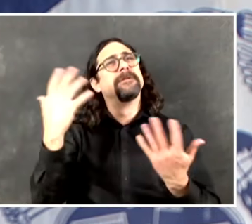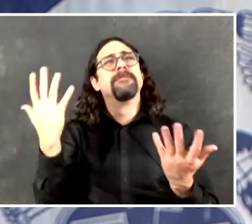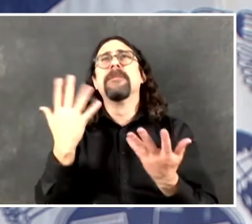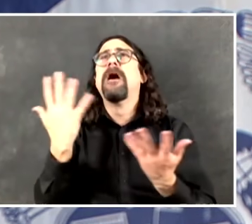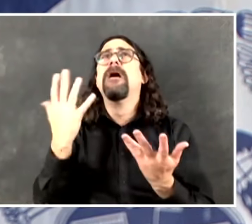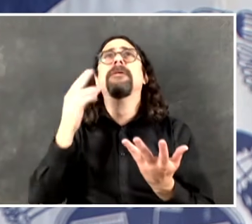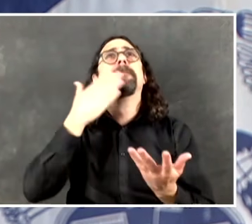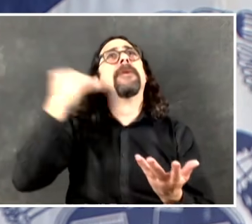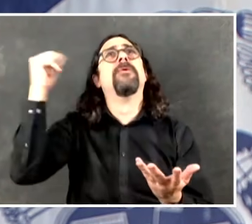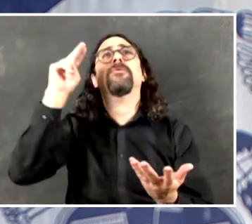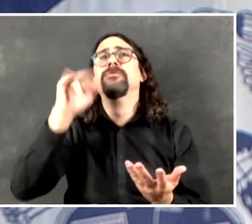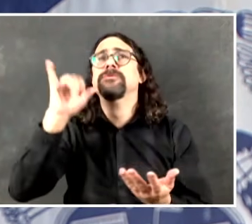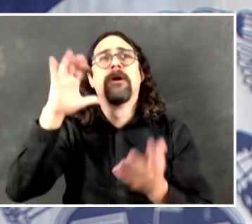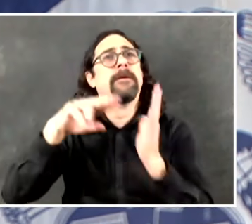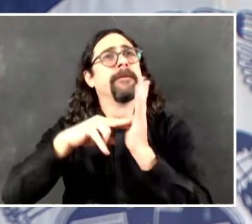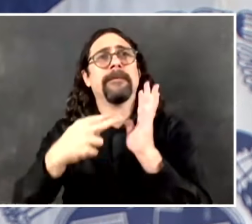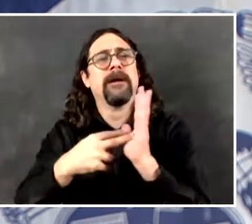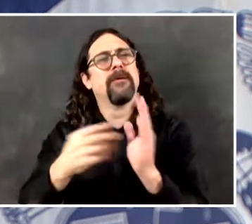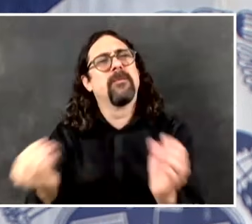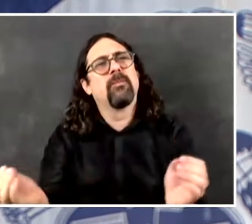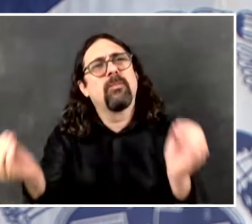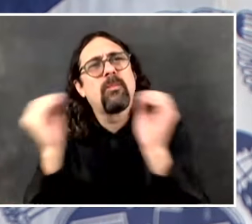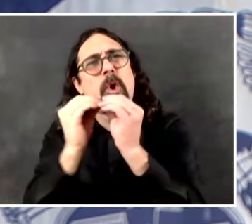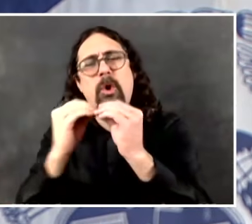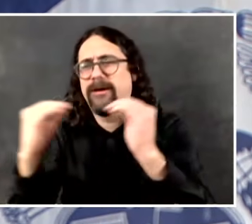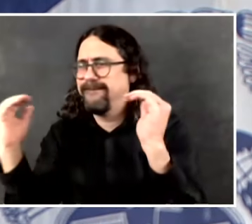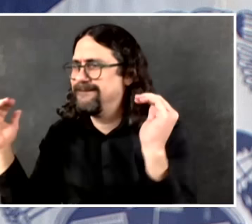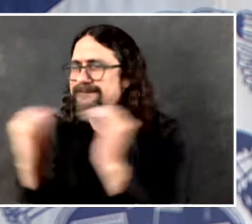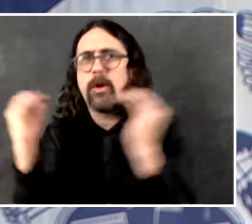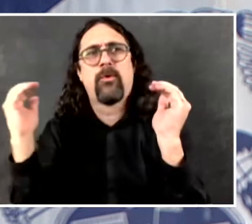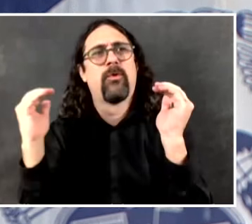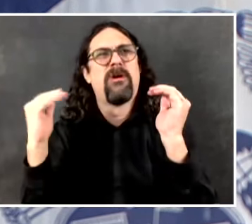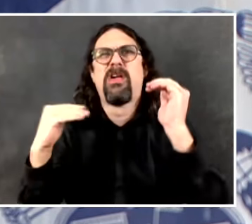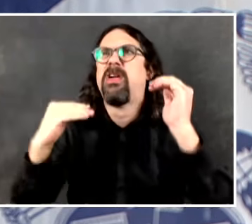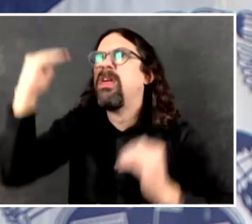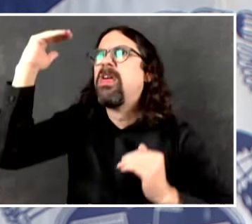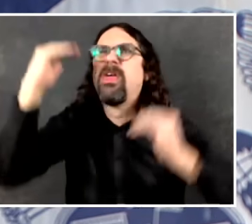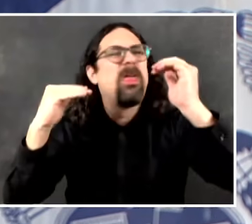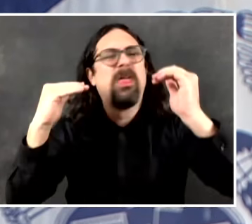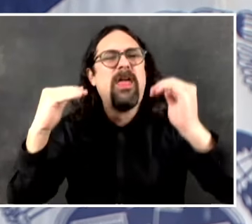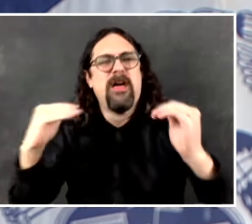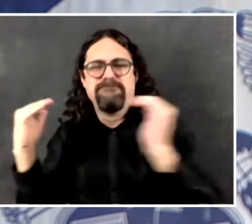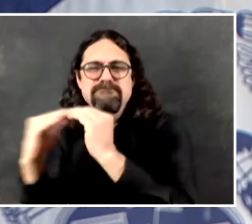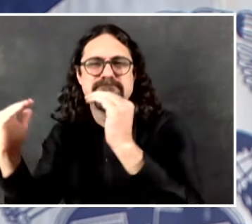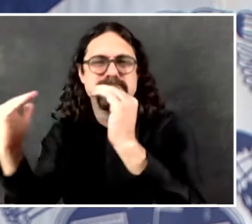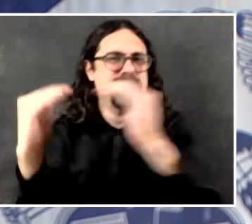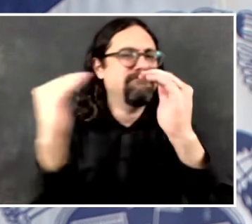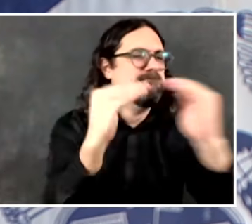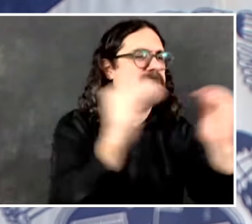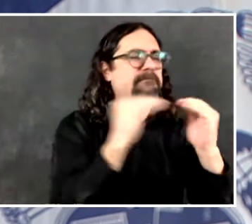WE'RE GOING TO BUILD SOMETHING MORE FAIR. WE'RE G OINGTO BUILD SOMETHING FOR EVERYONE.